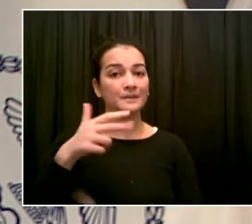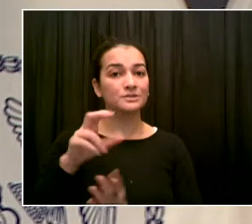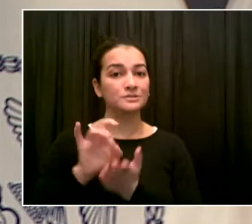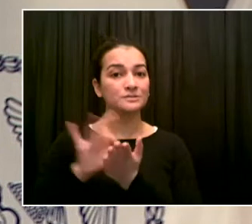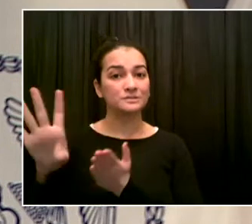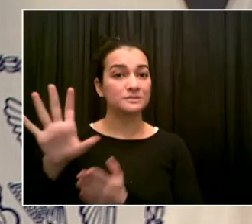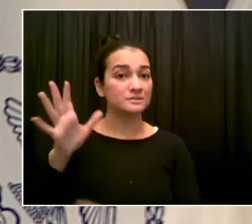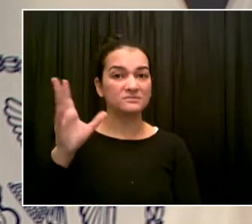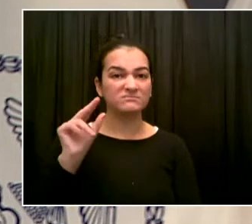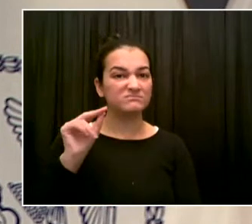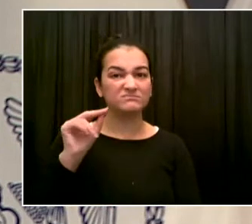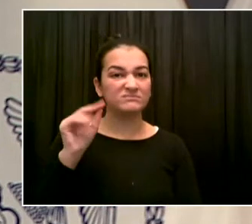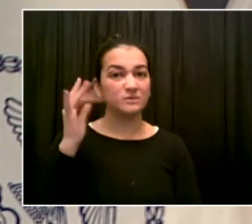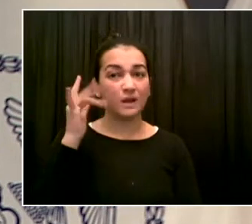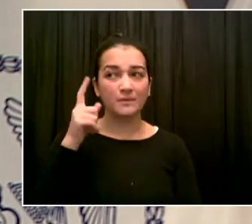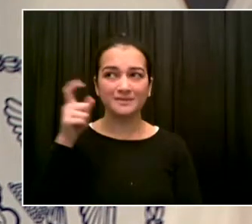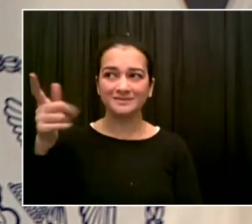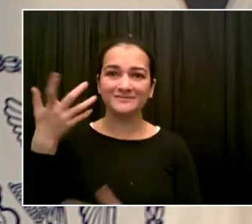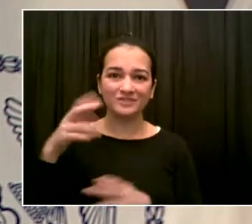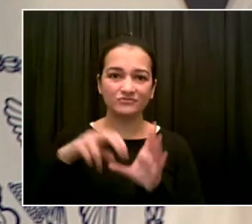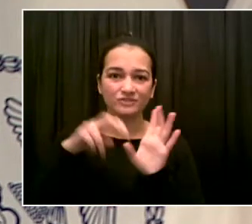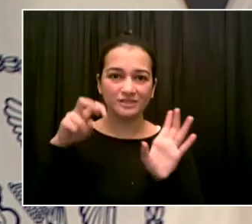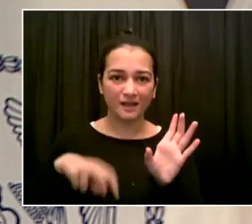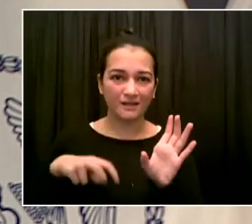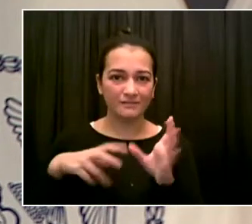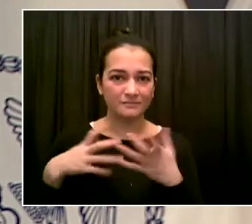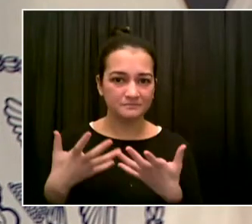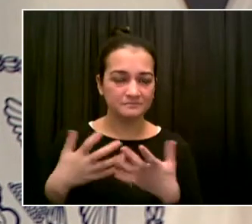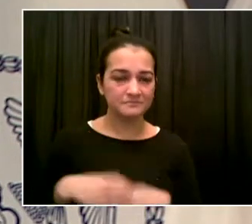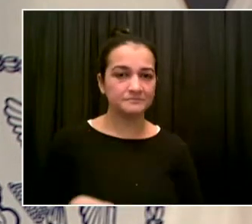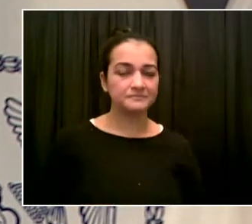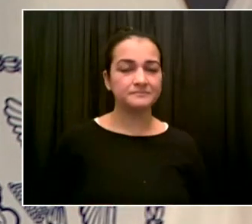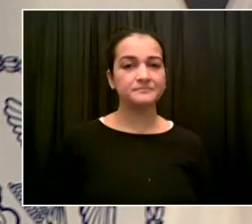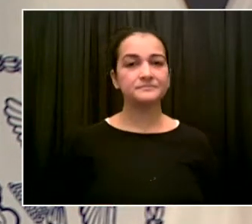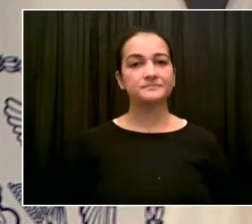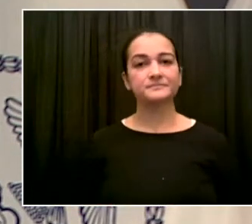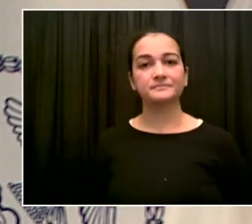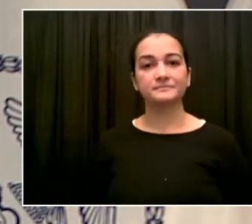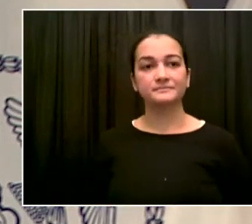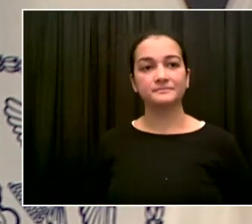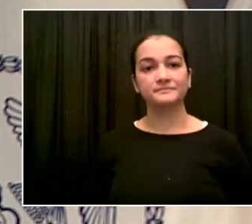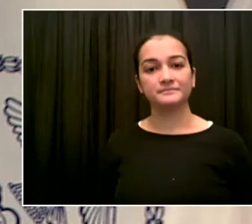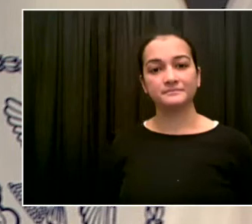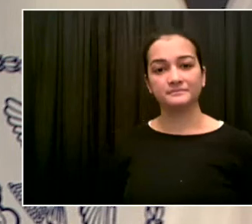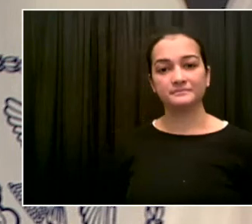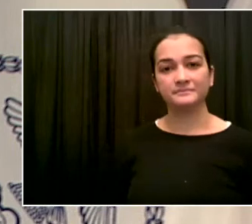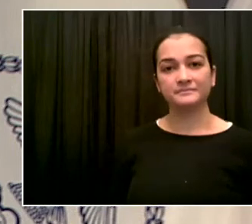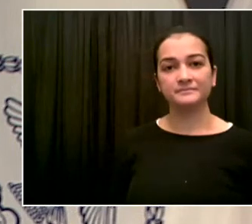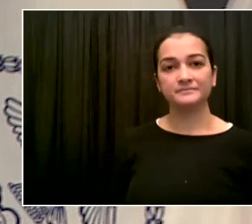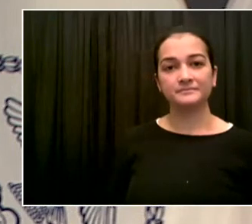OUT OF OFFICE BUT DO YOU THINK THAT IS THE RIGHT CALL AND SHOULD ANYTHING ELSE BE DONE